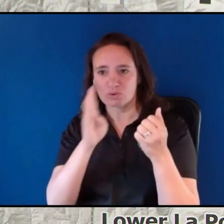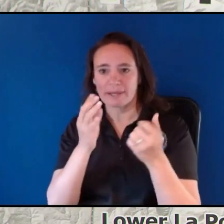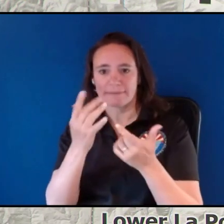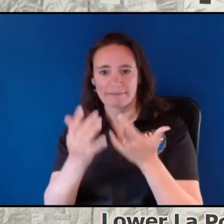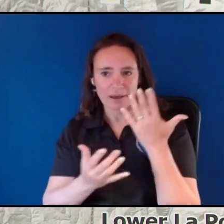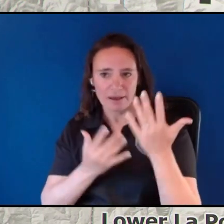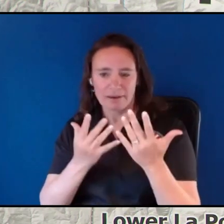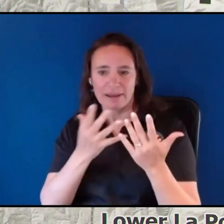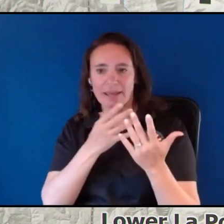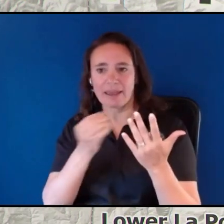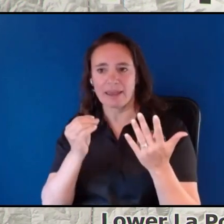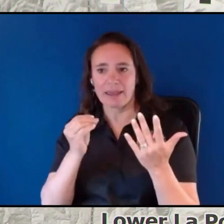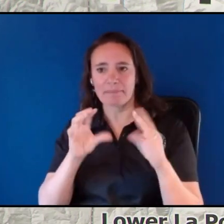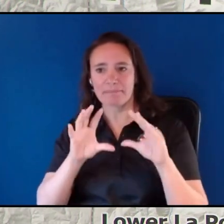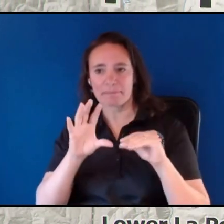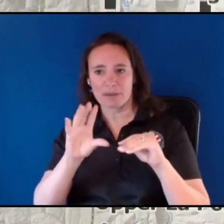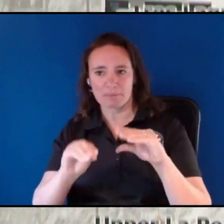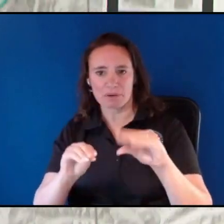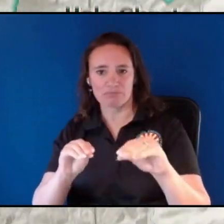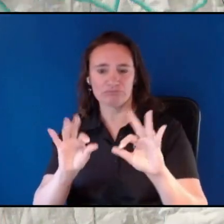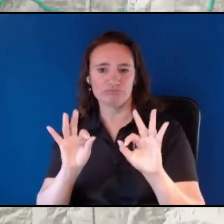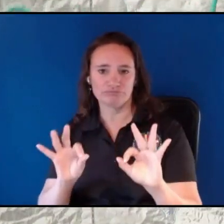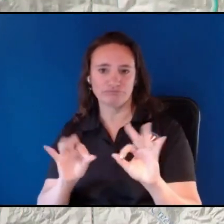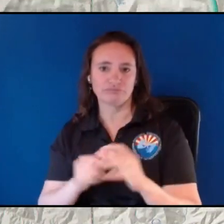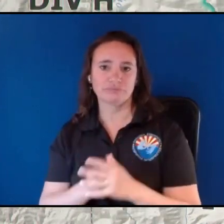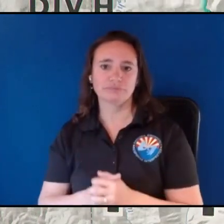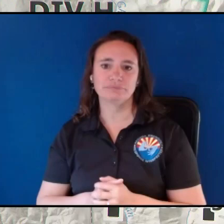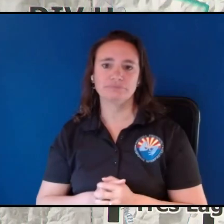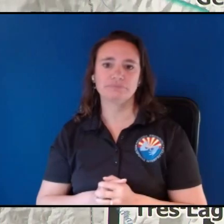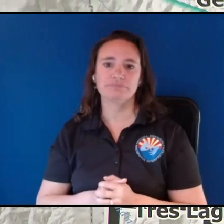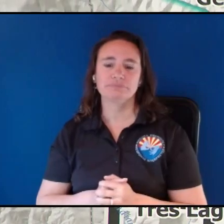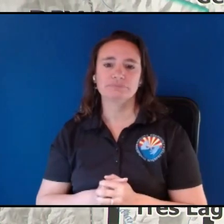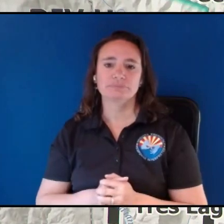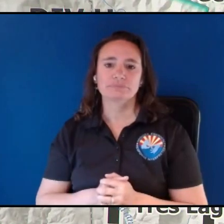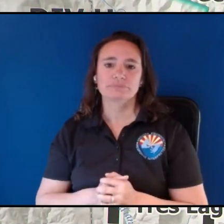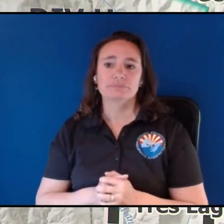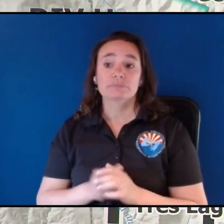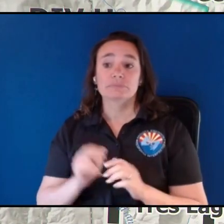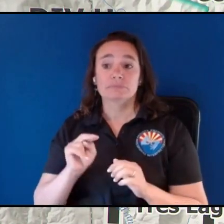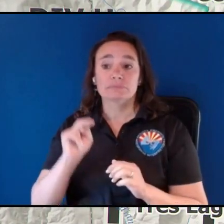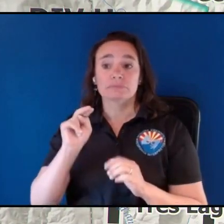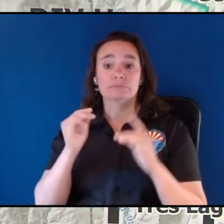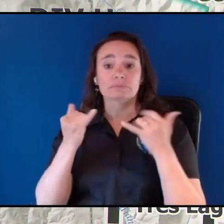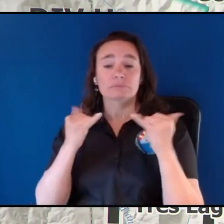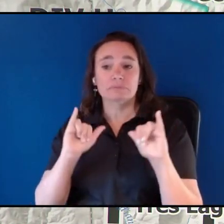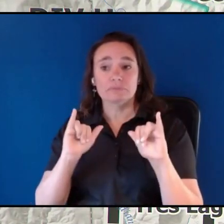looking really good moving up throughout the north things are still continuing looking good we're still mopping up up